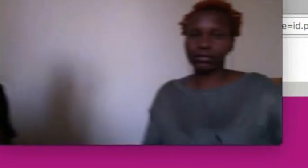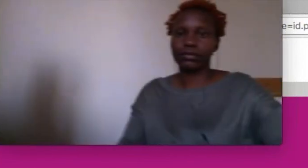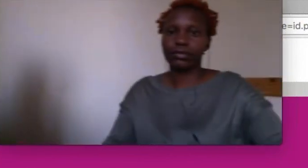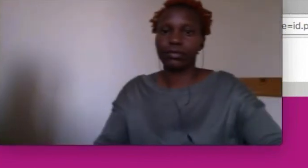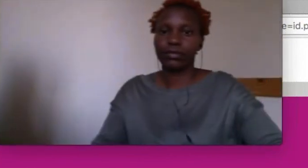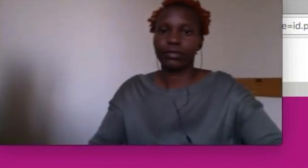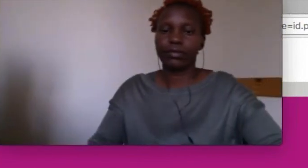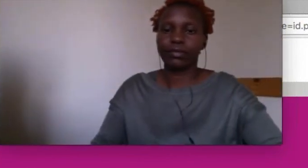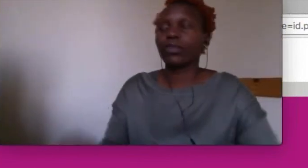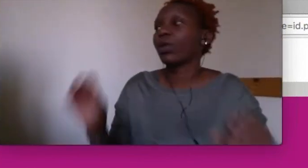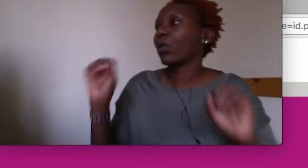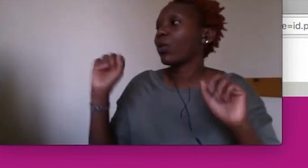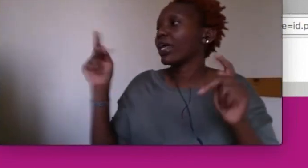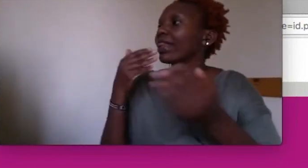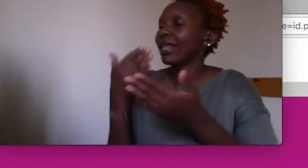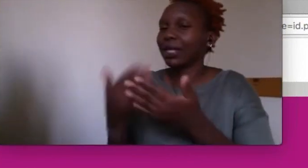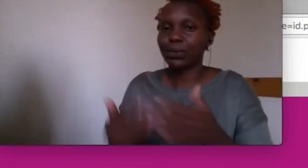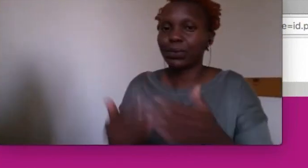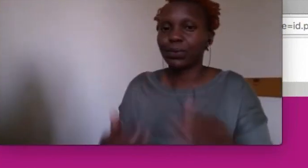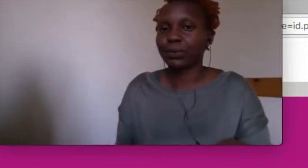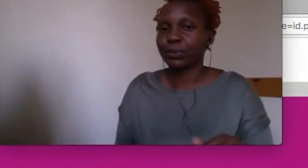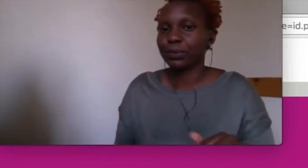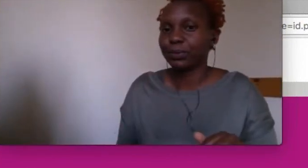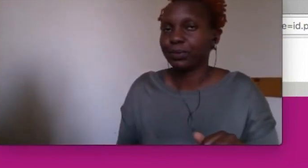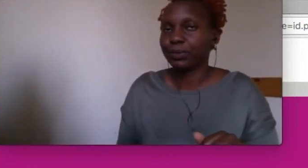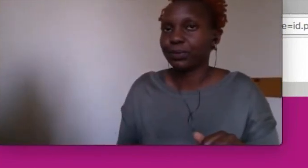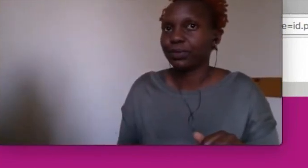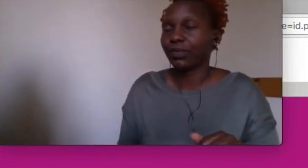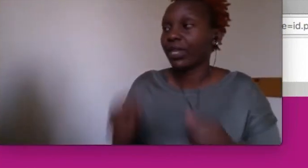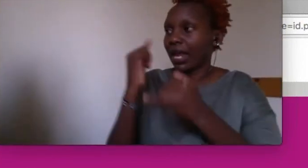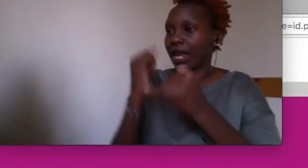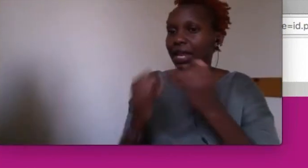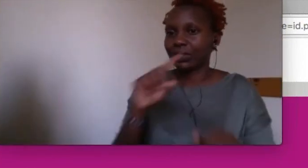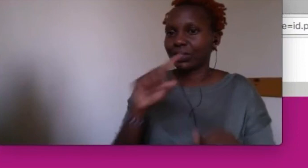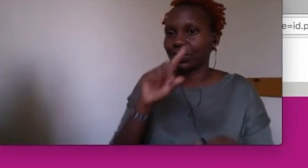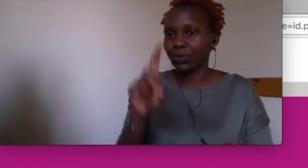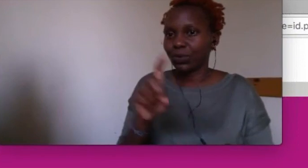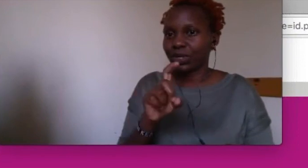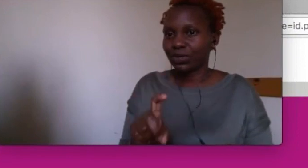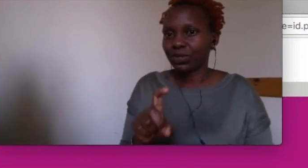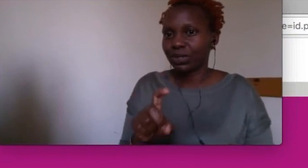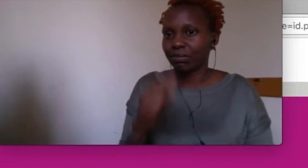Okay, thank you. The last question which I can see for now is